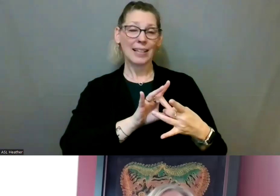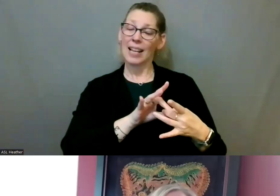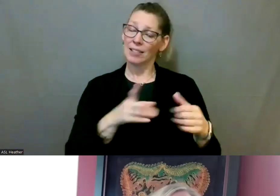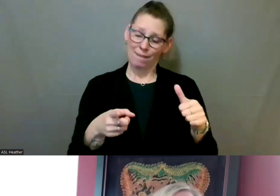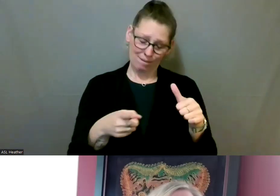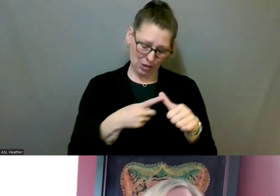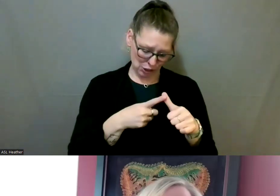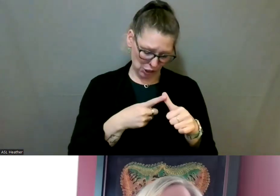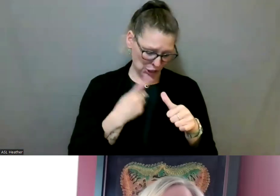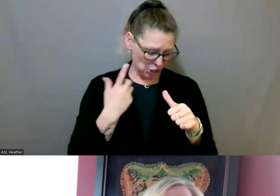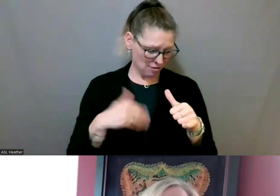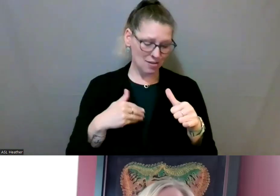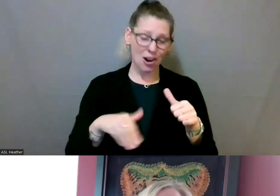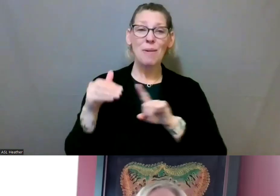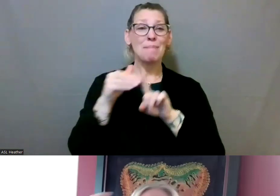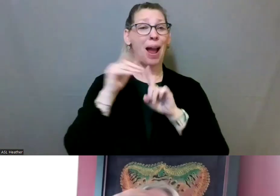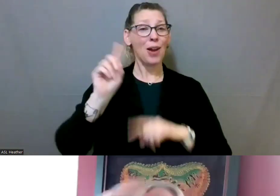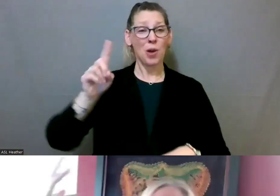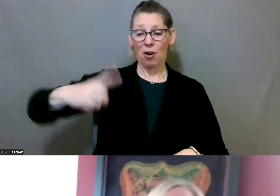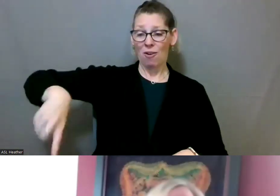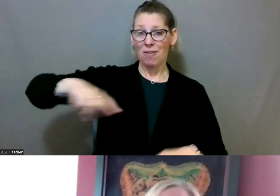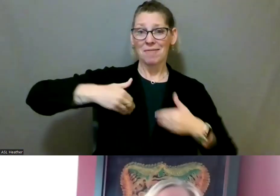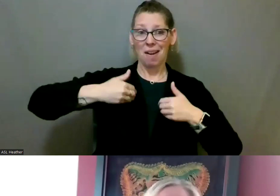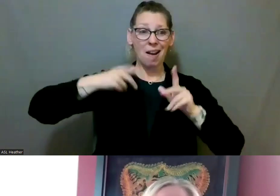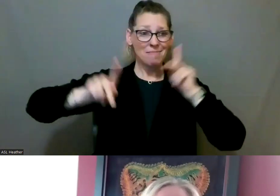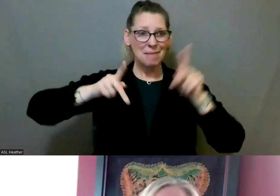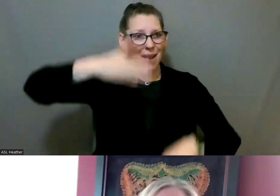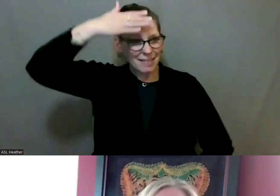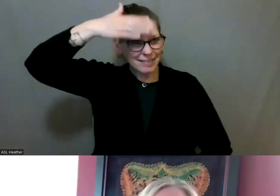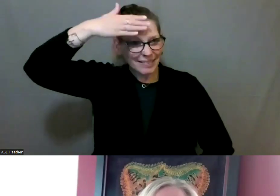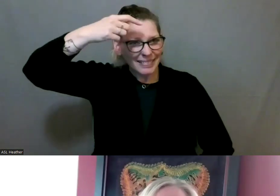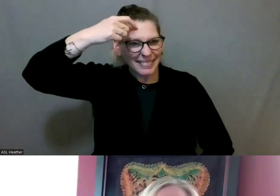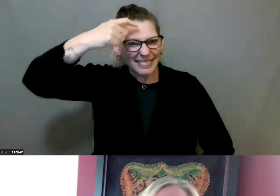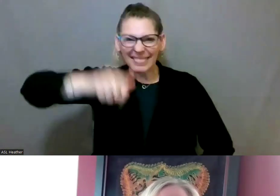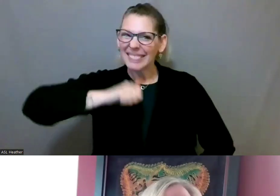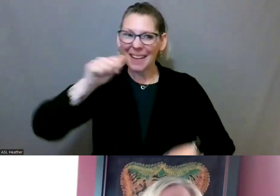reminder where our young people are - front of brain is not fully developed and front of brain